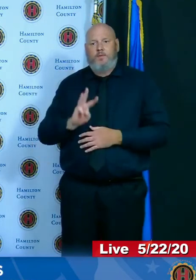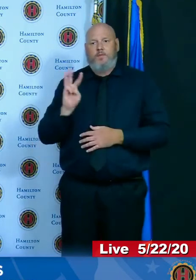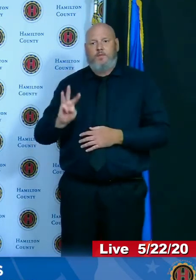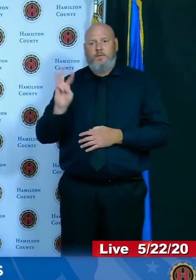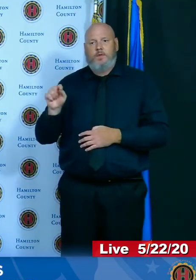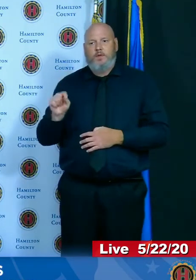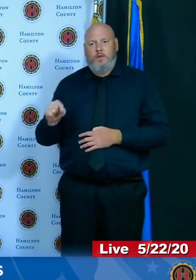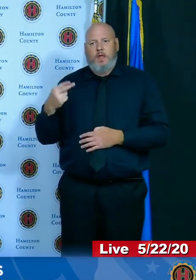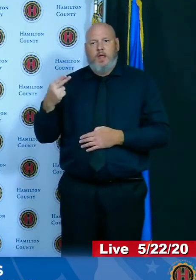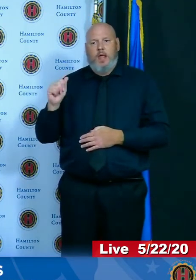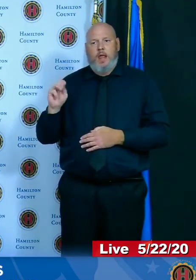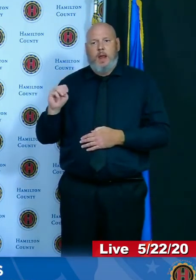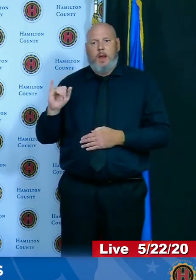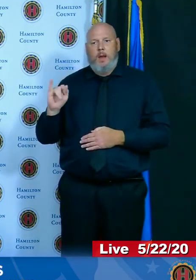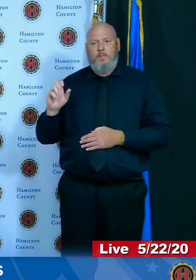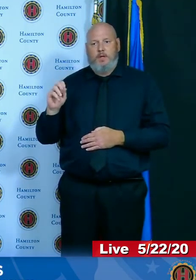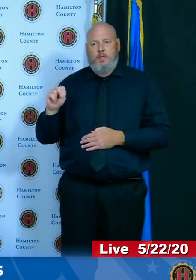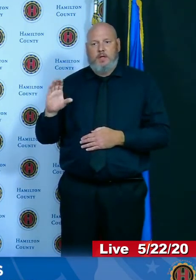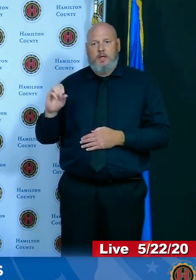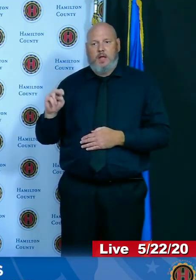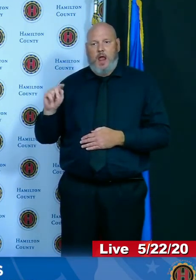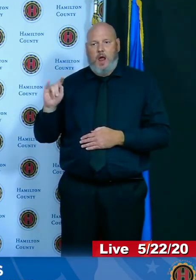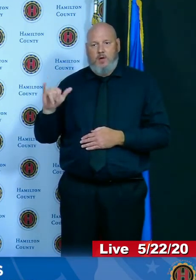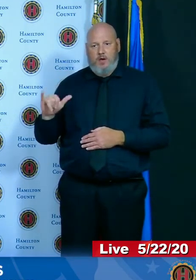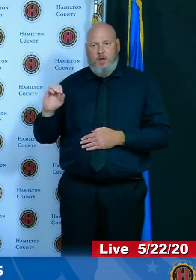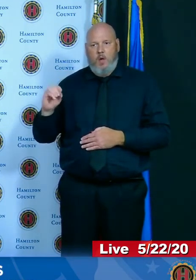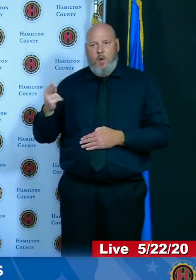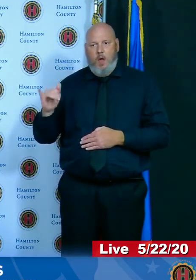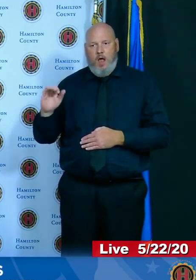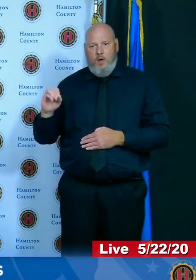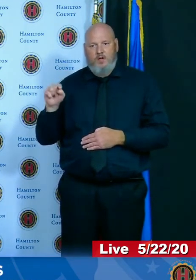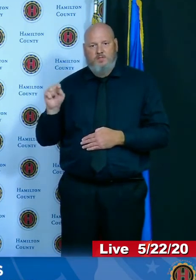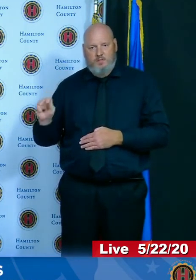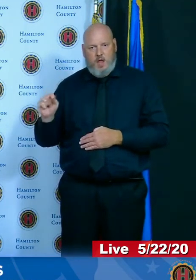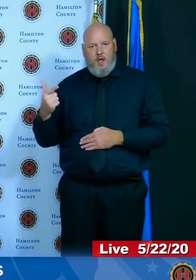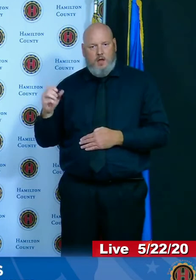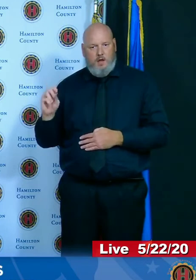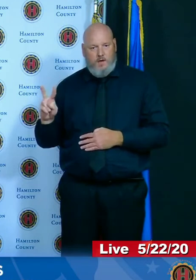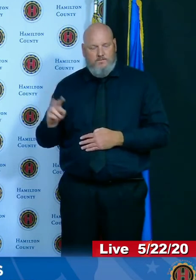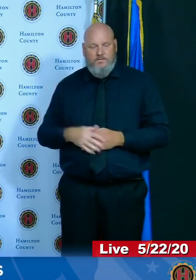remember five million dollars has been set aside from the Cares Act funding for